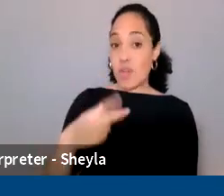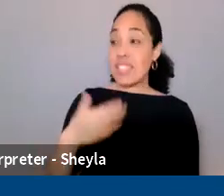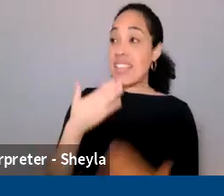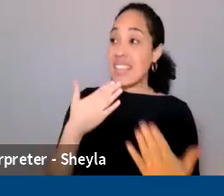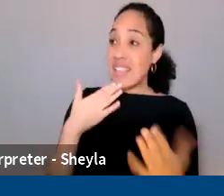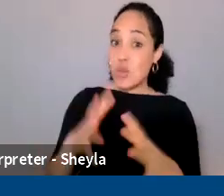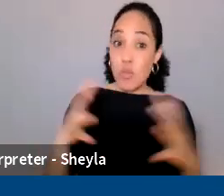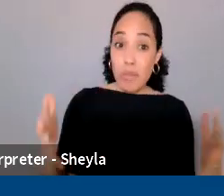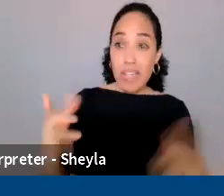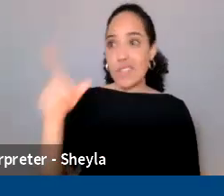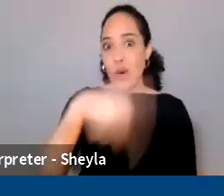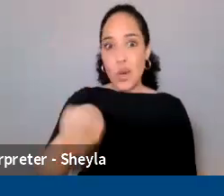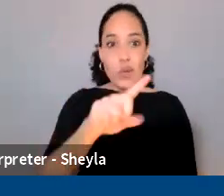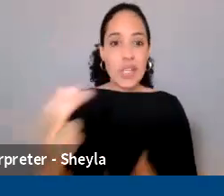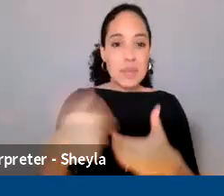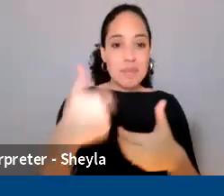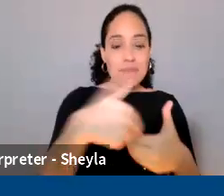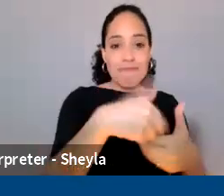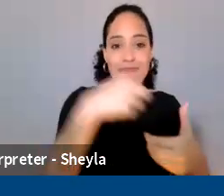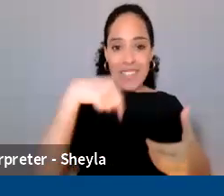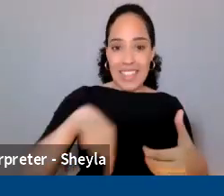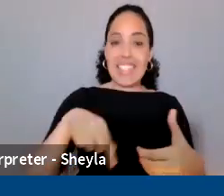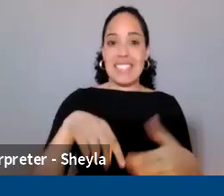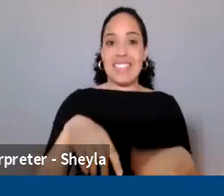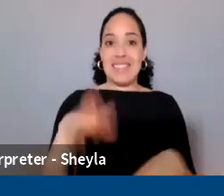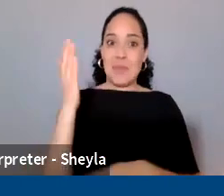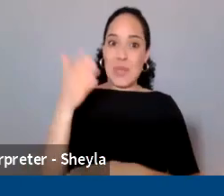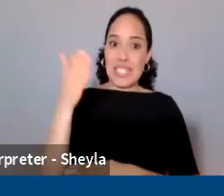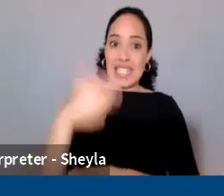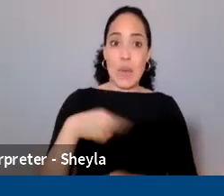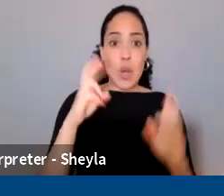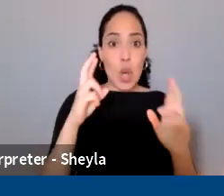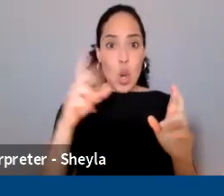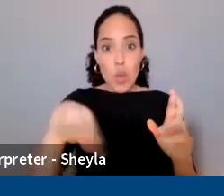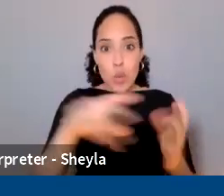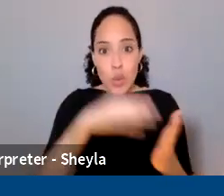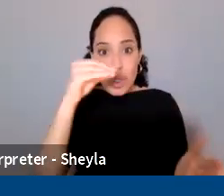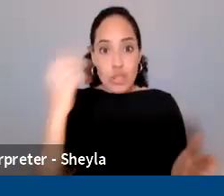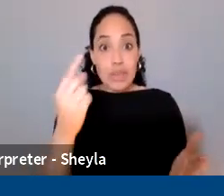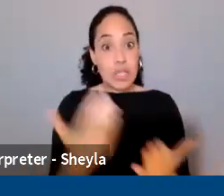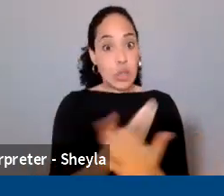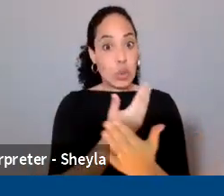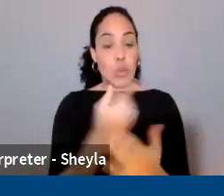webinar and we hope you learned something new we hope you learned something valuable and we hope